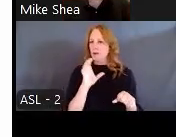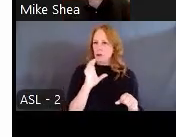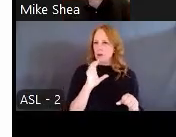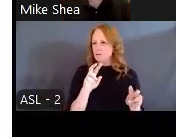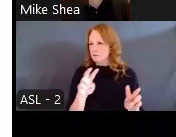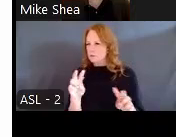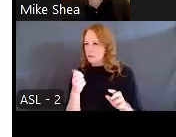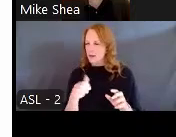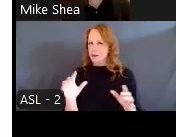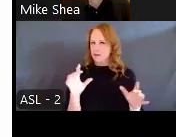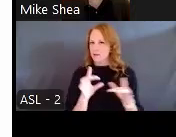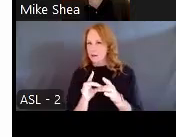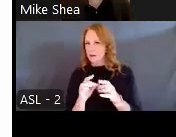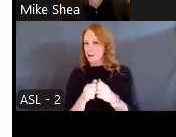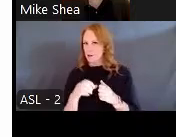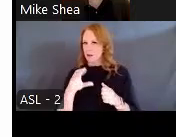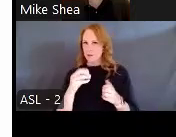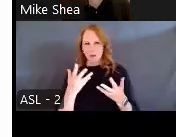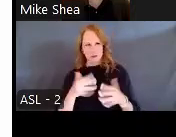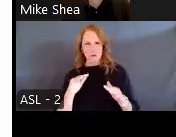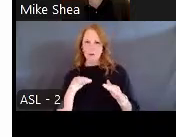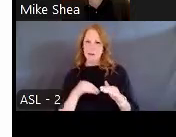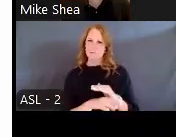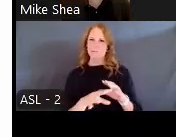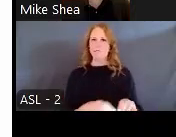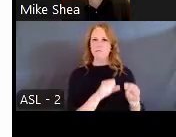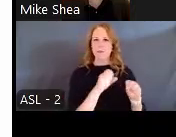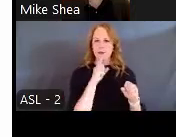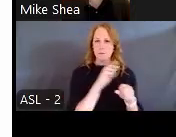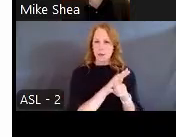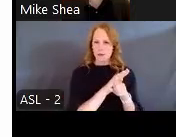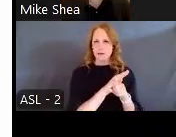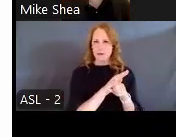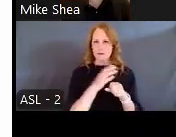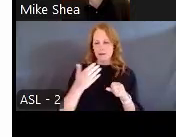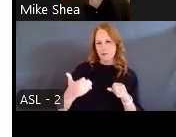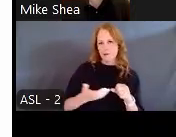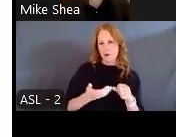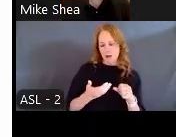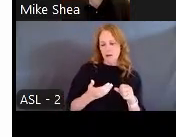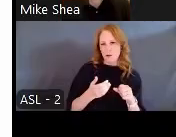corporations that have stepped into this in a big way and made a commitment to hire in other ways